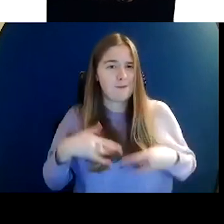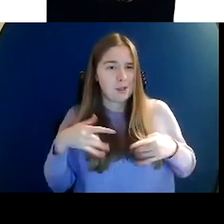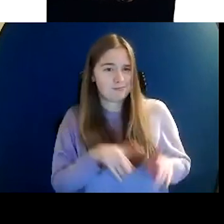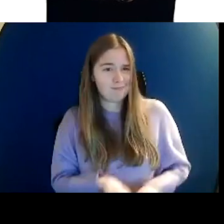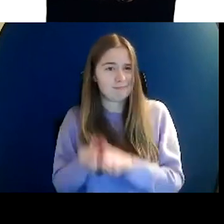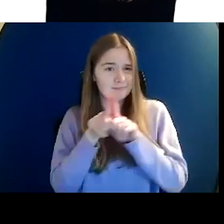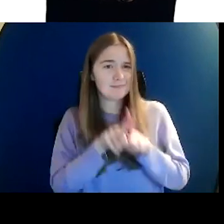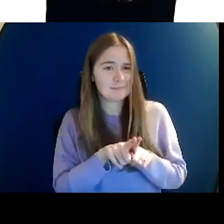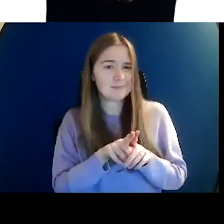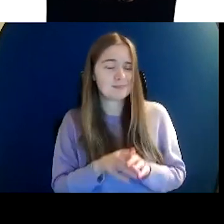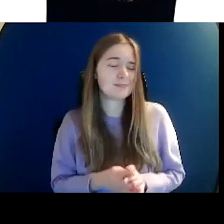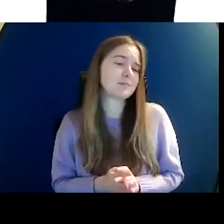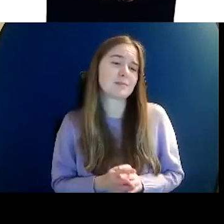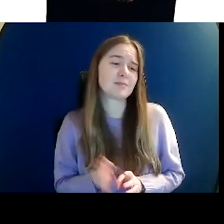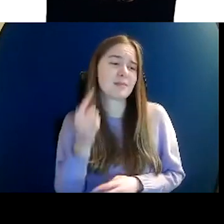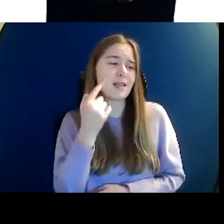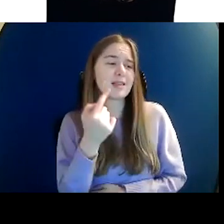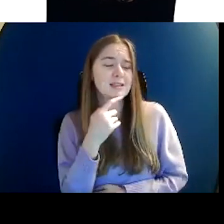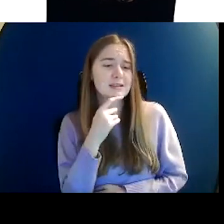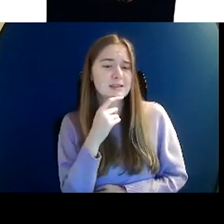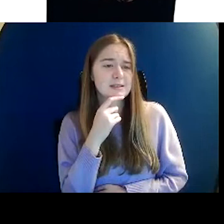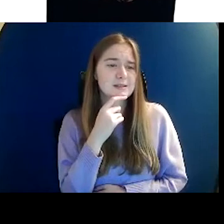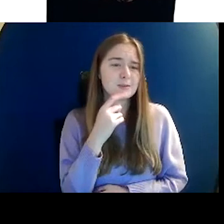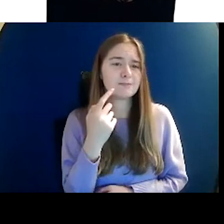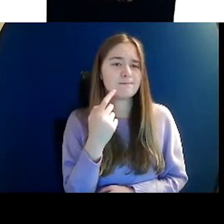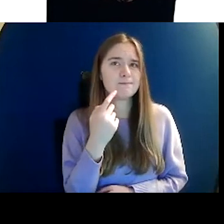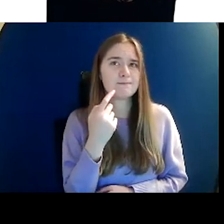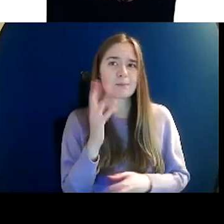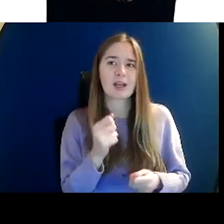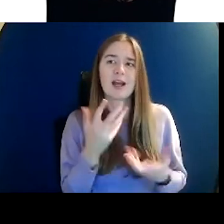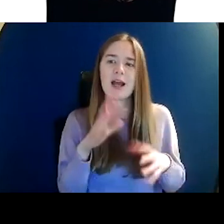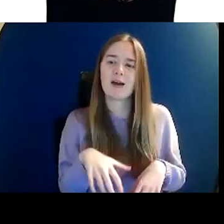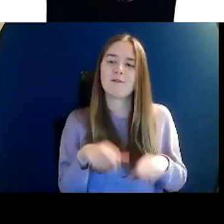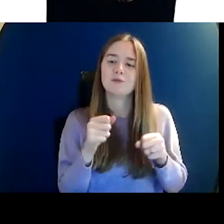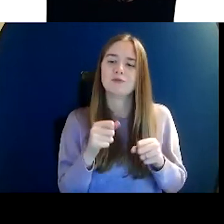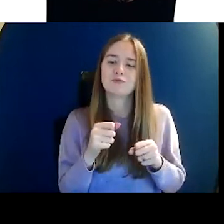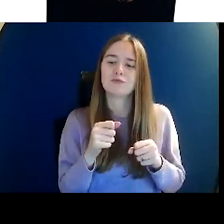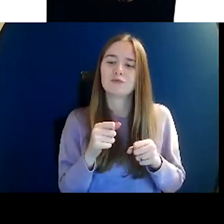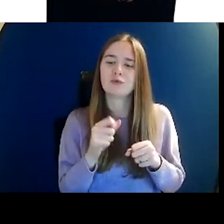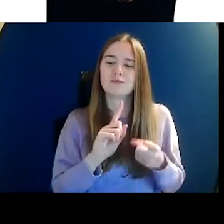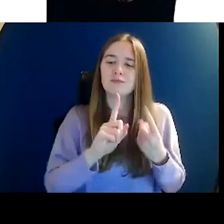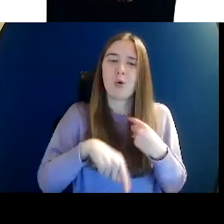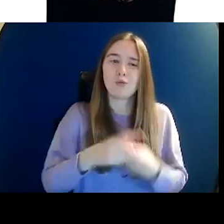And I think that we can only start to address the anxiety that we're feeling at a local level.